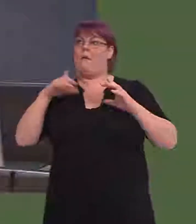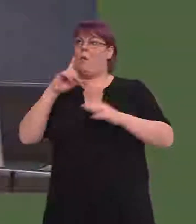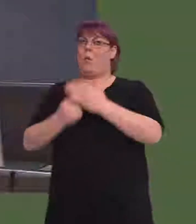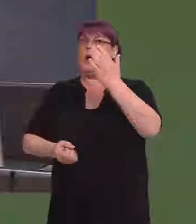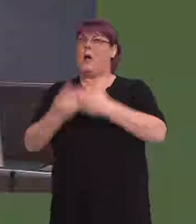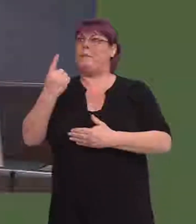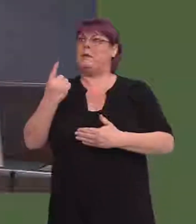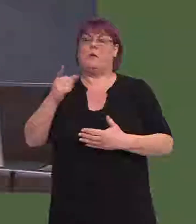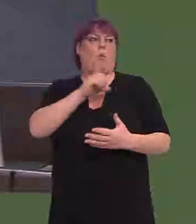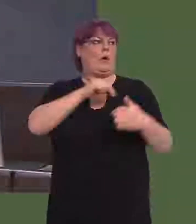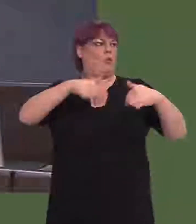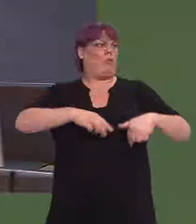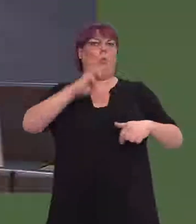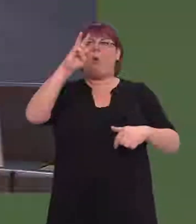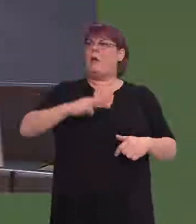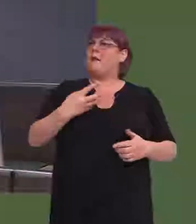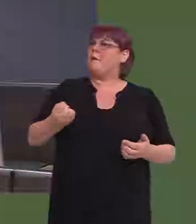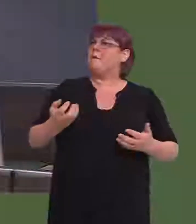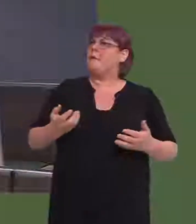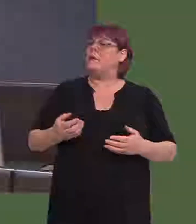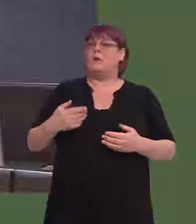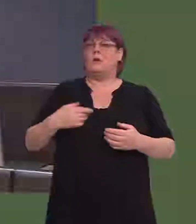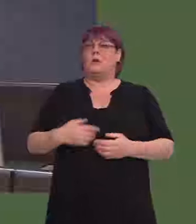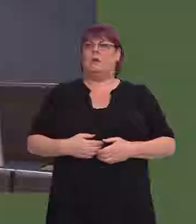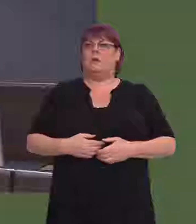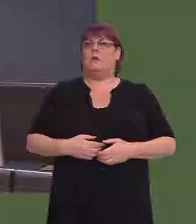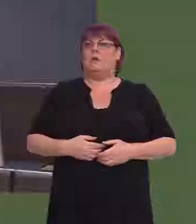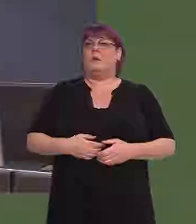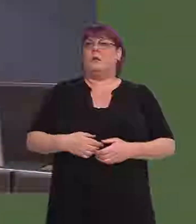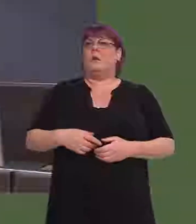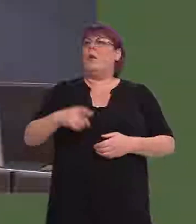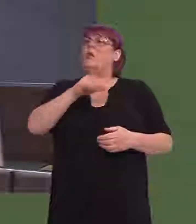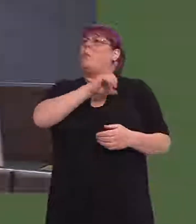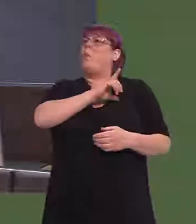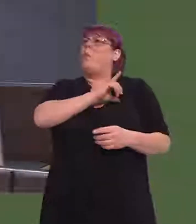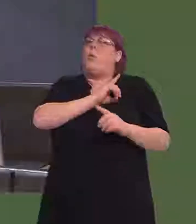not Wales? First Minister, those three words sum it up: why not Wales?